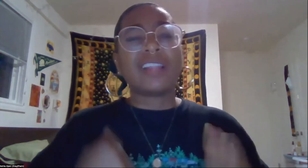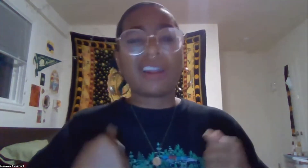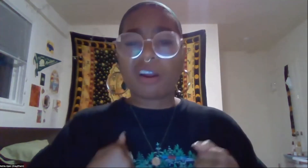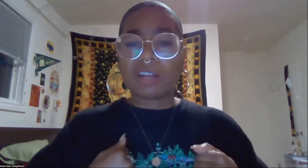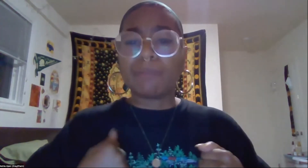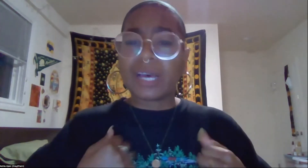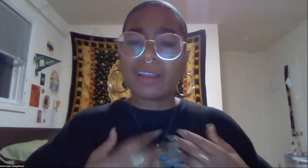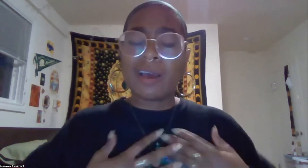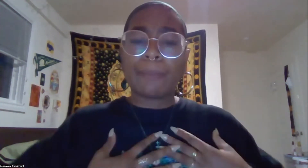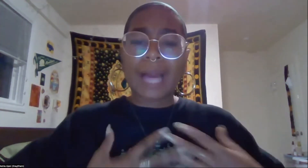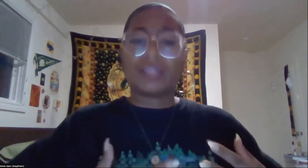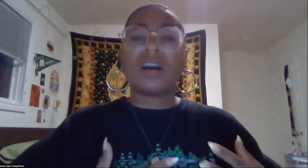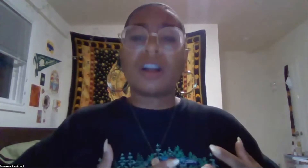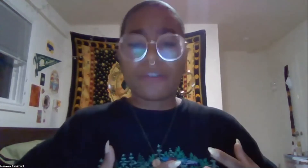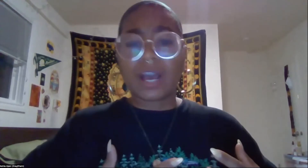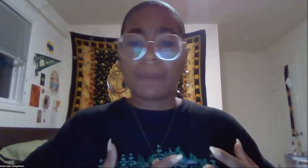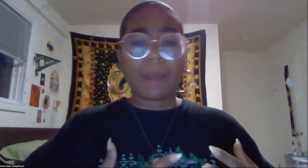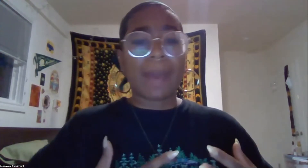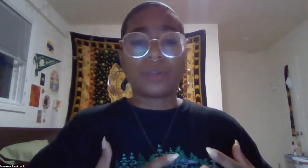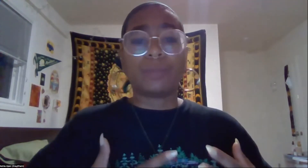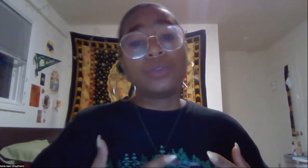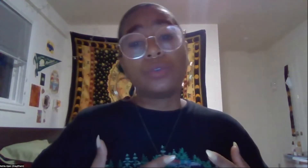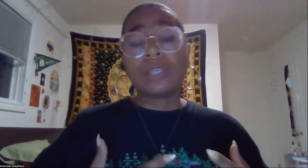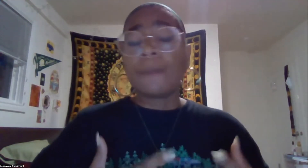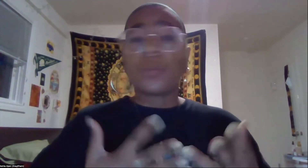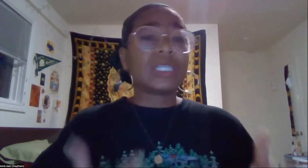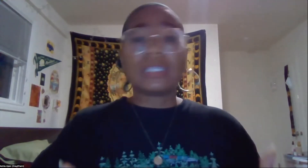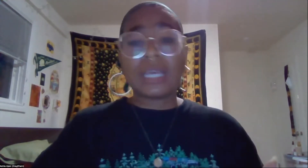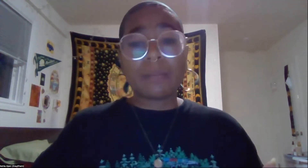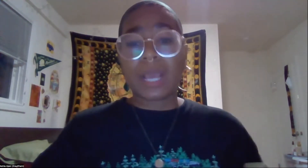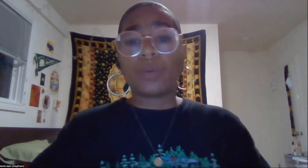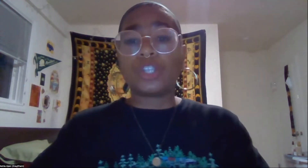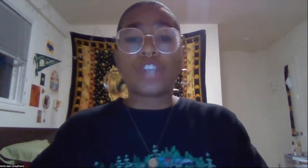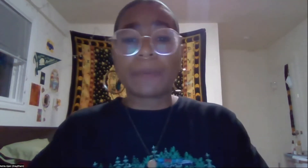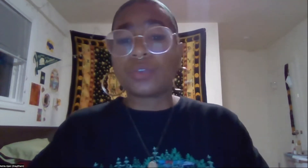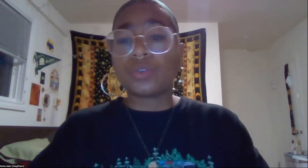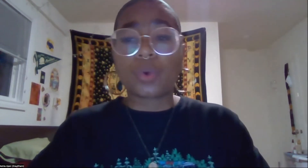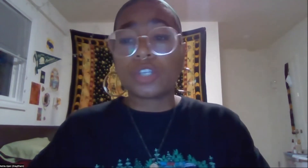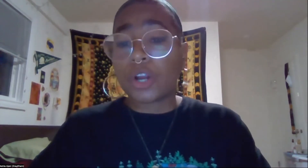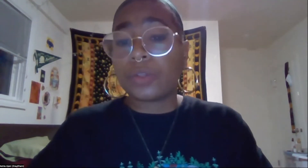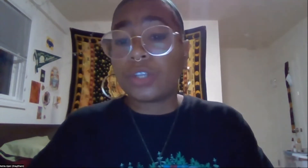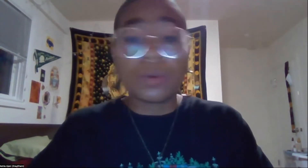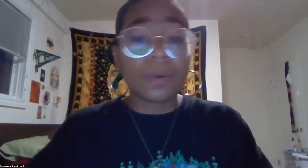hardened blood, black lung coughing up embattled blues --- wasn’t the tin man once chopping through scorched earth?